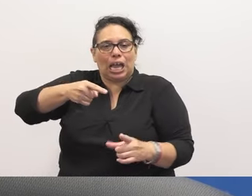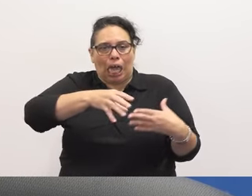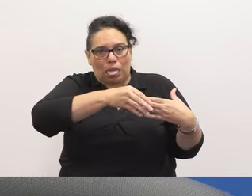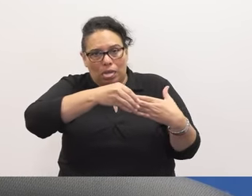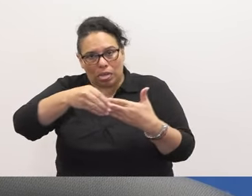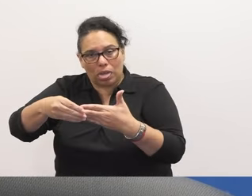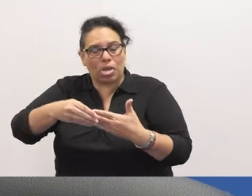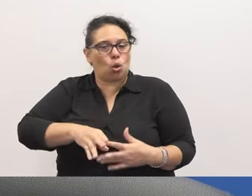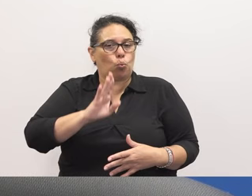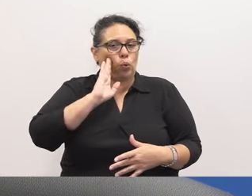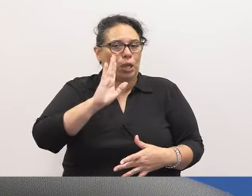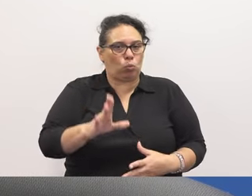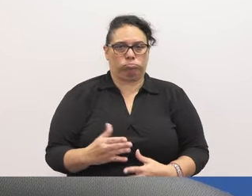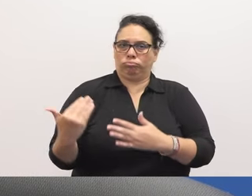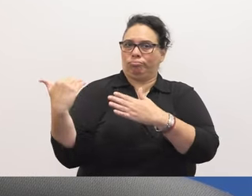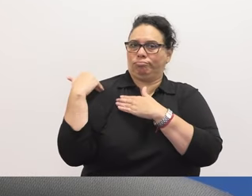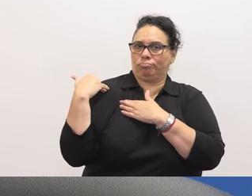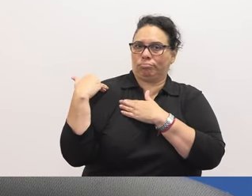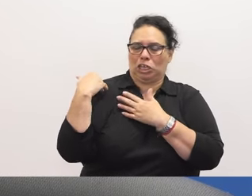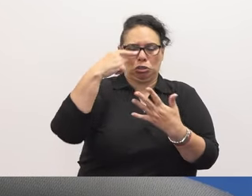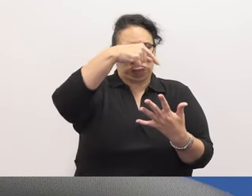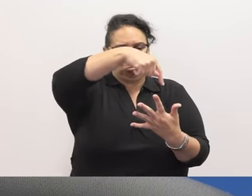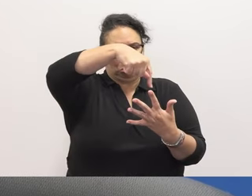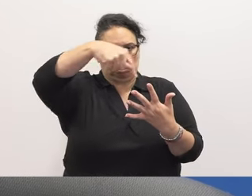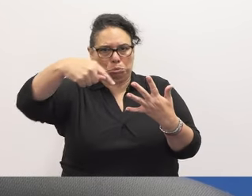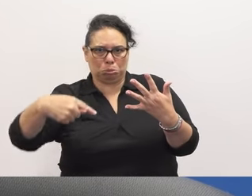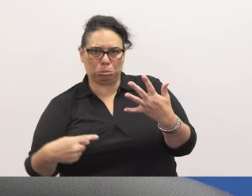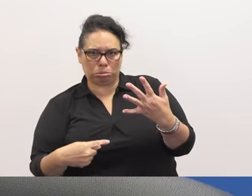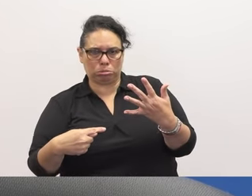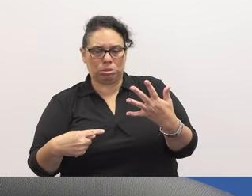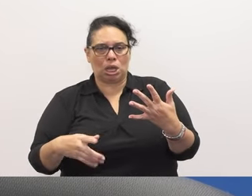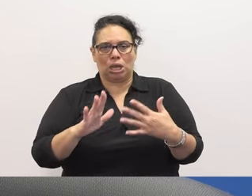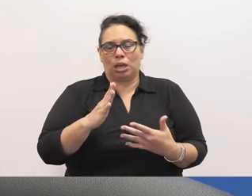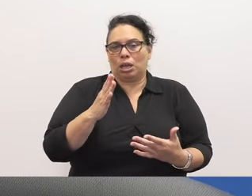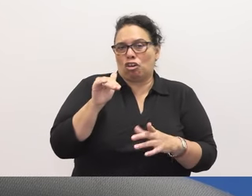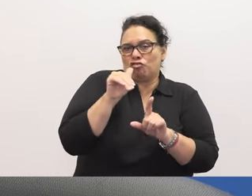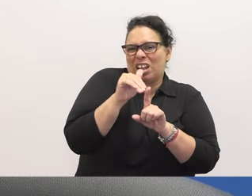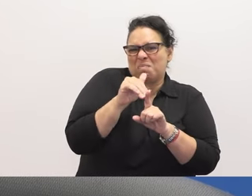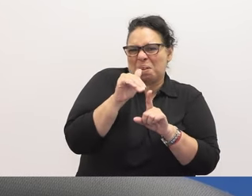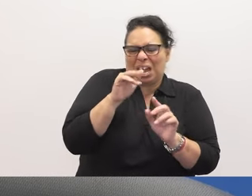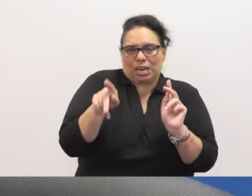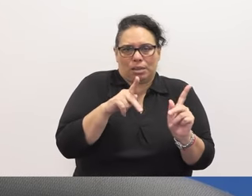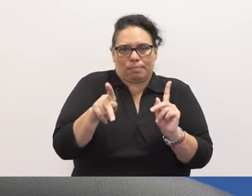we're gonna be holding ourselves accountable to. You know, reminding folks that our budget conversations